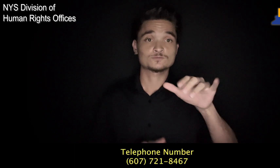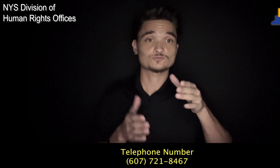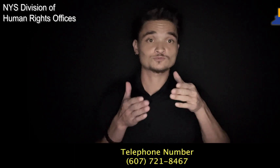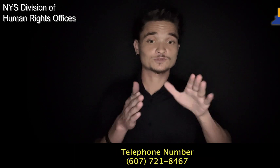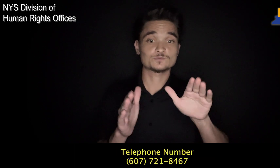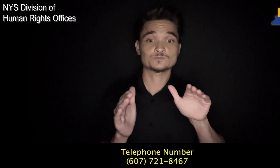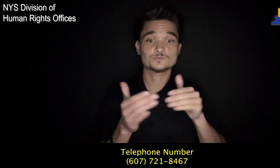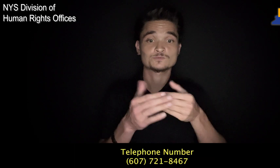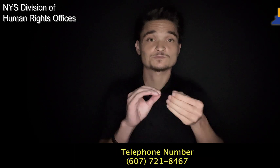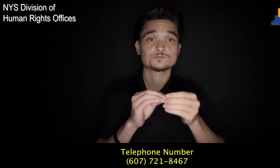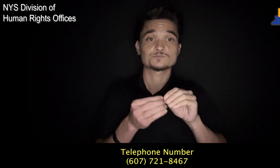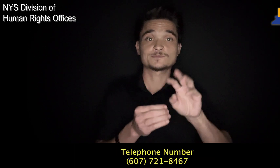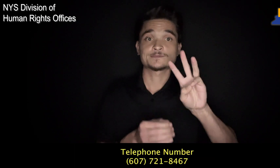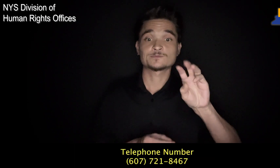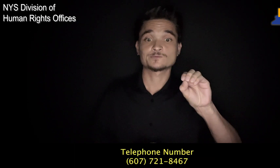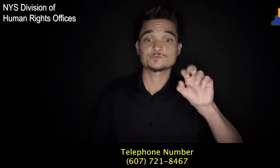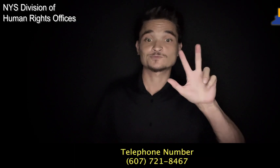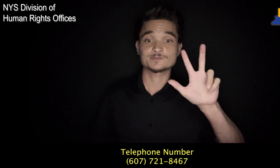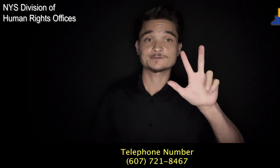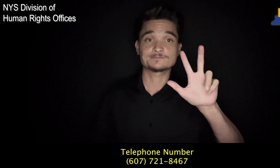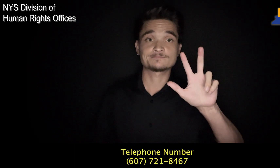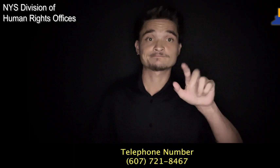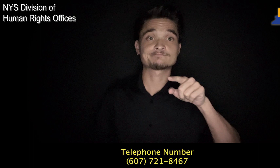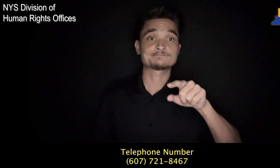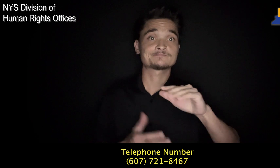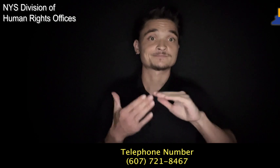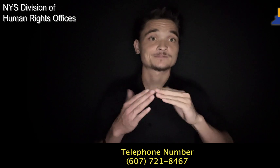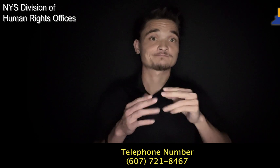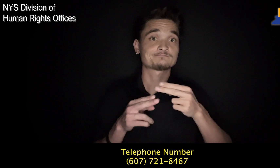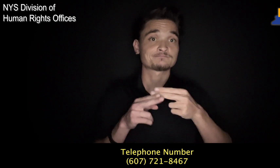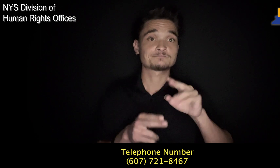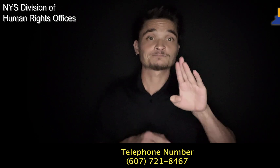Telephone Number (607) 721-8467